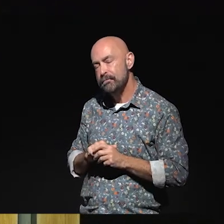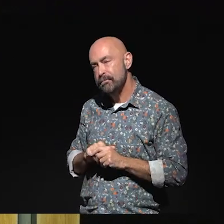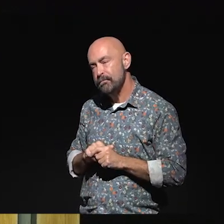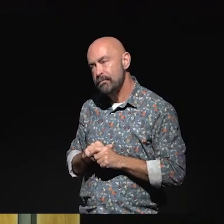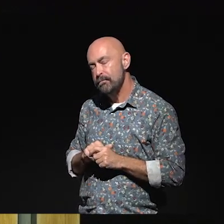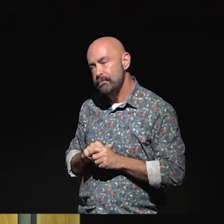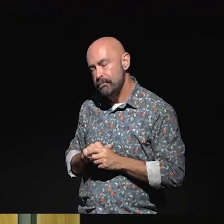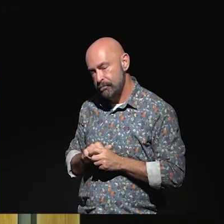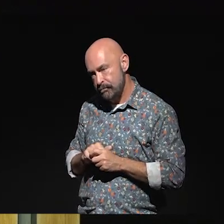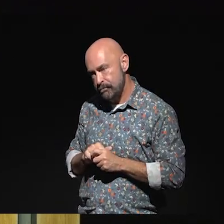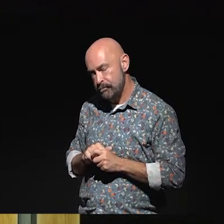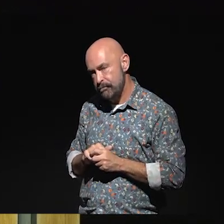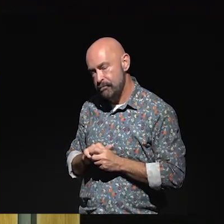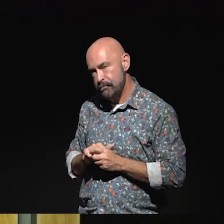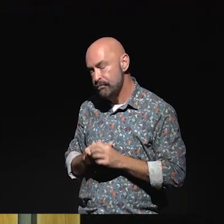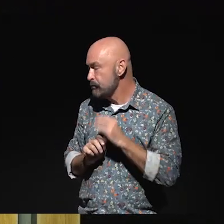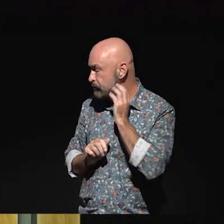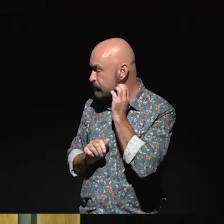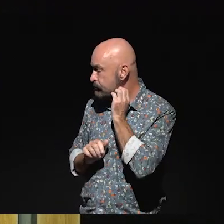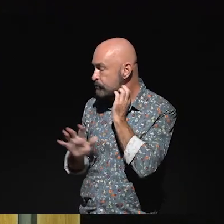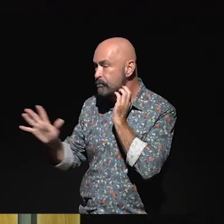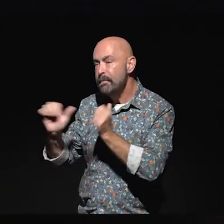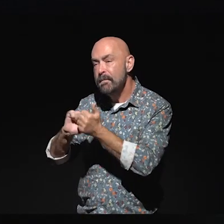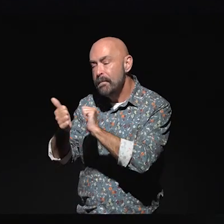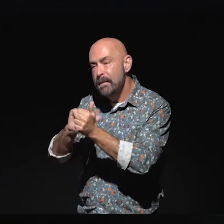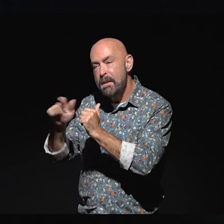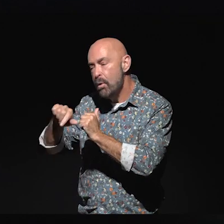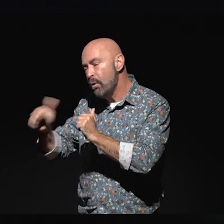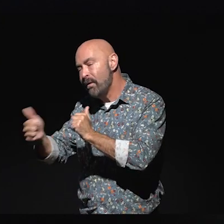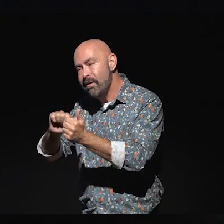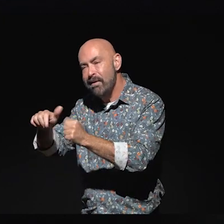with his near neighbour in Los Angeles, J. Paul Getty,